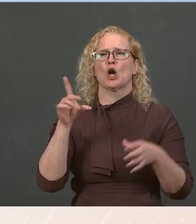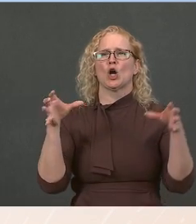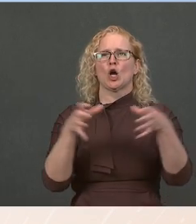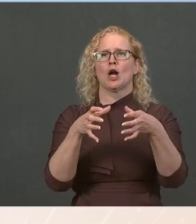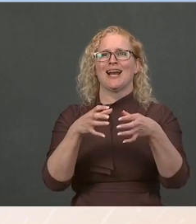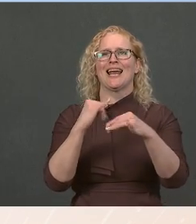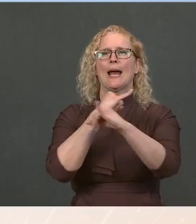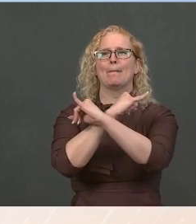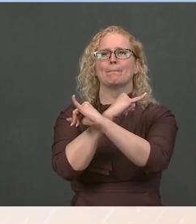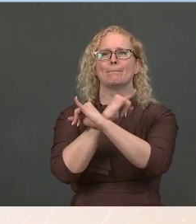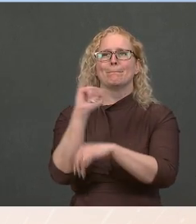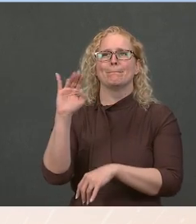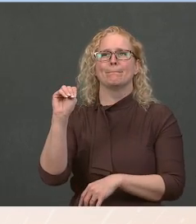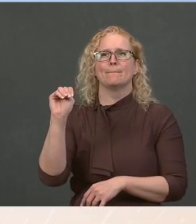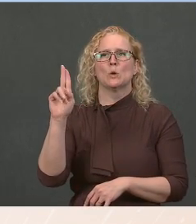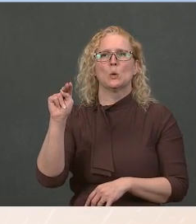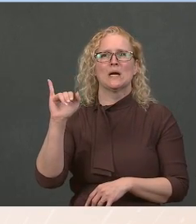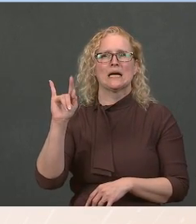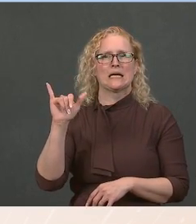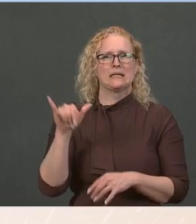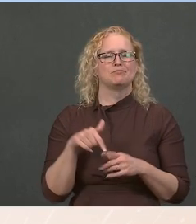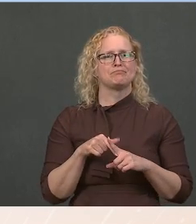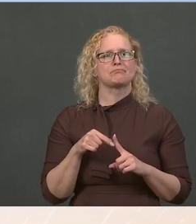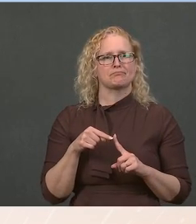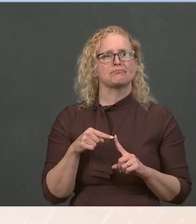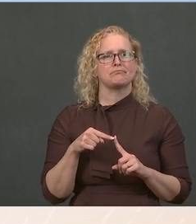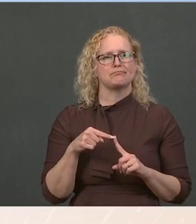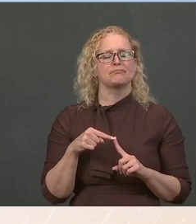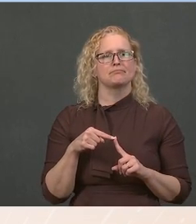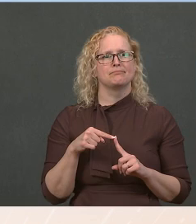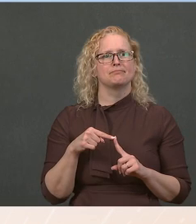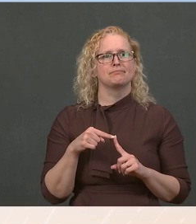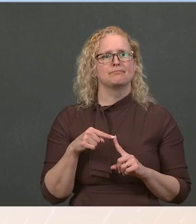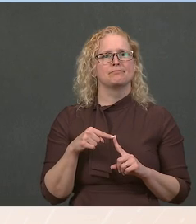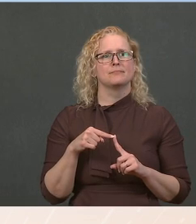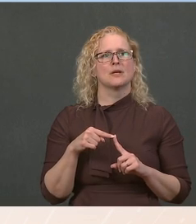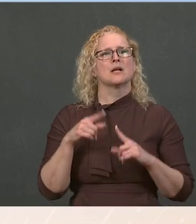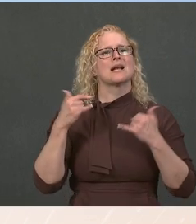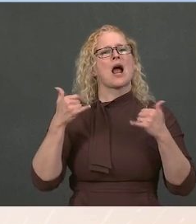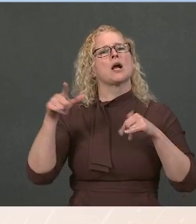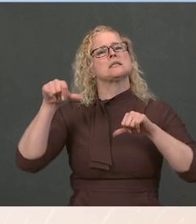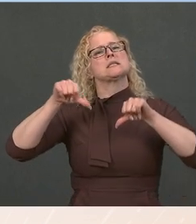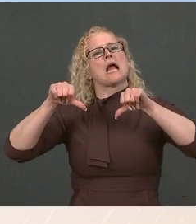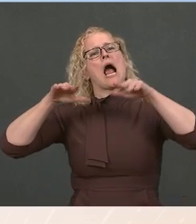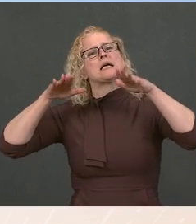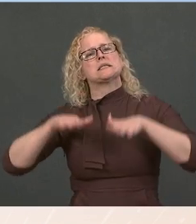and got through the pandemic. So, I'm curious what the scientists are telling you guys about what is the percentage of --